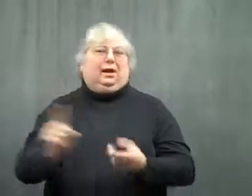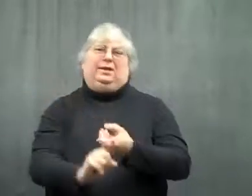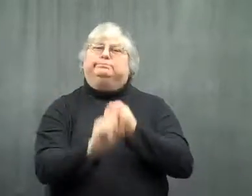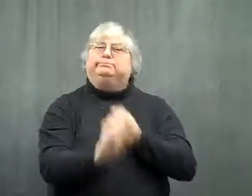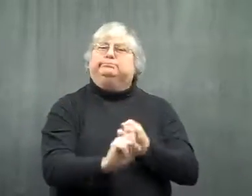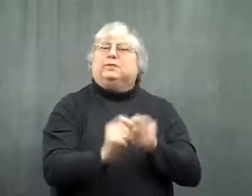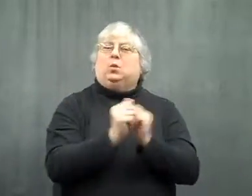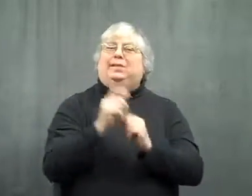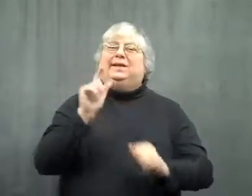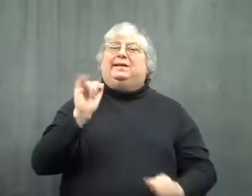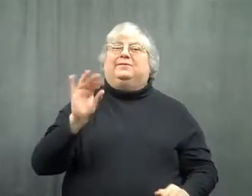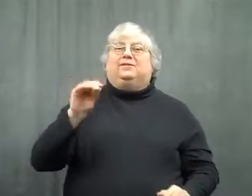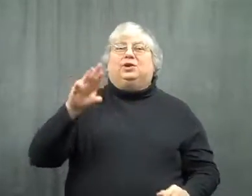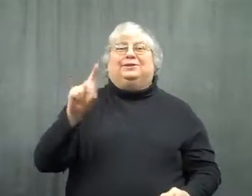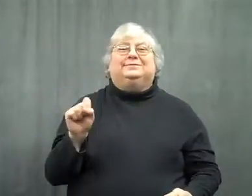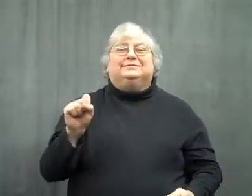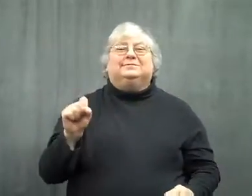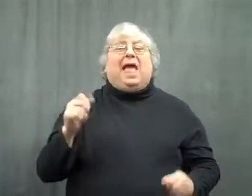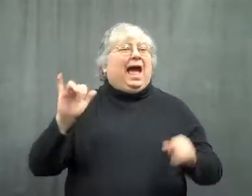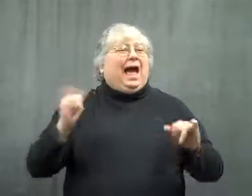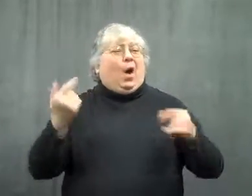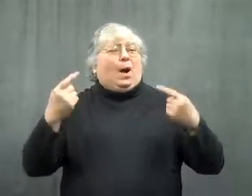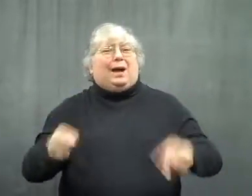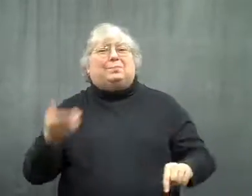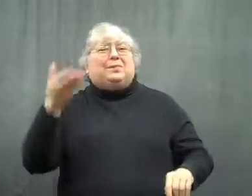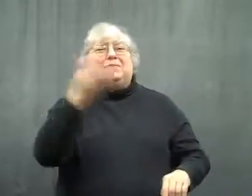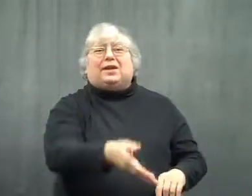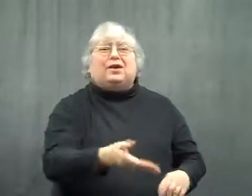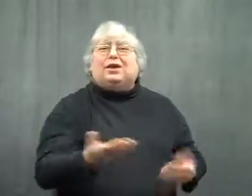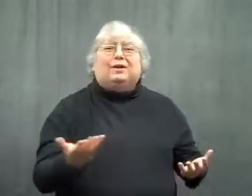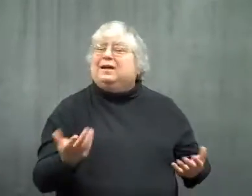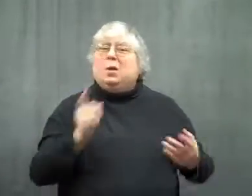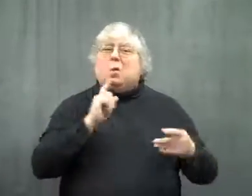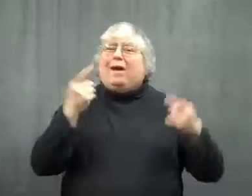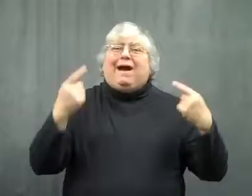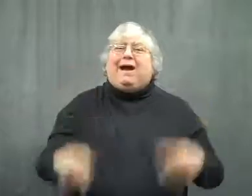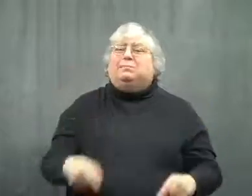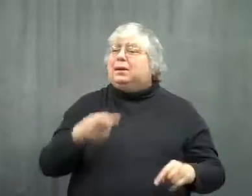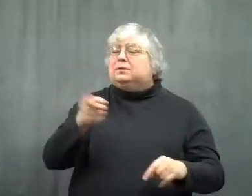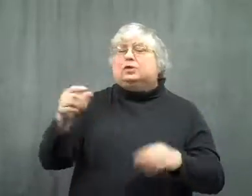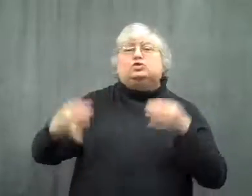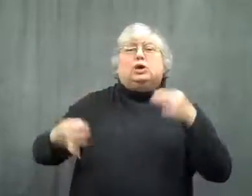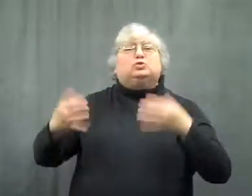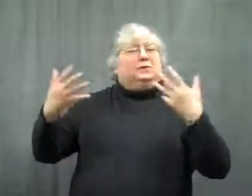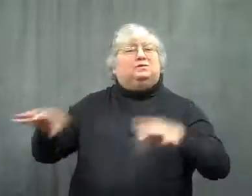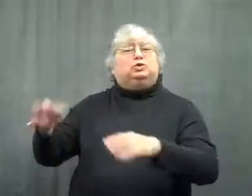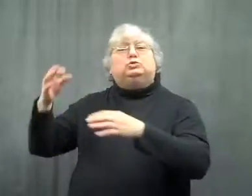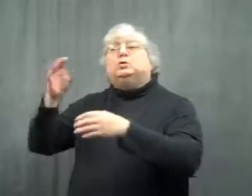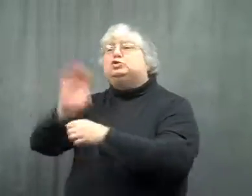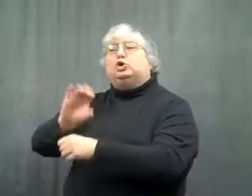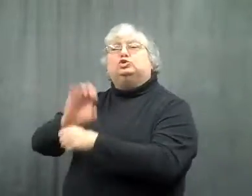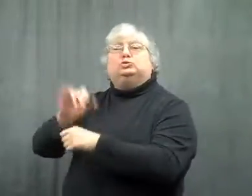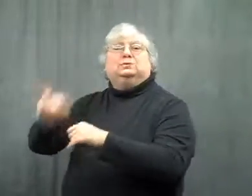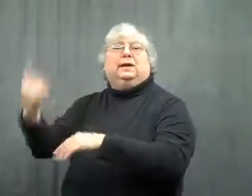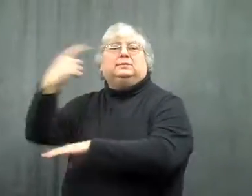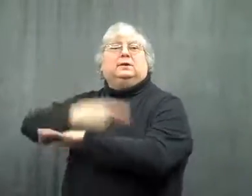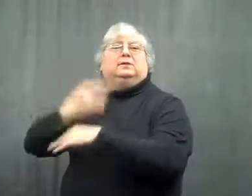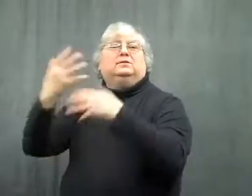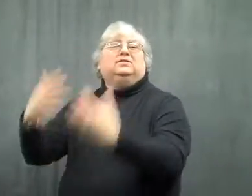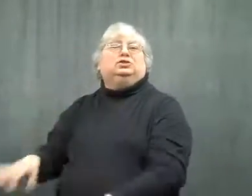He was good friends with Giffords. He happened to be there because he had just gone to church,